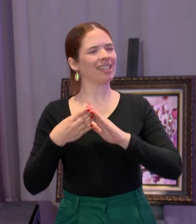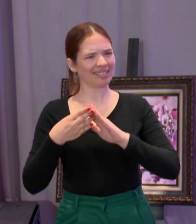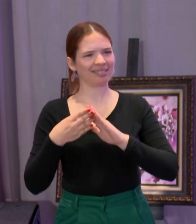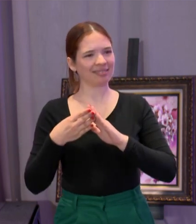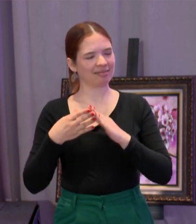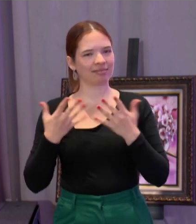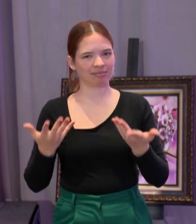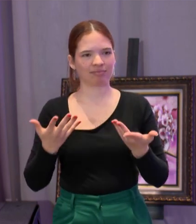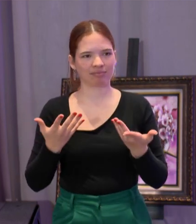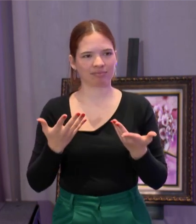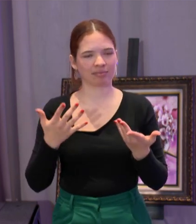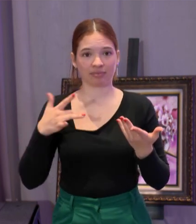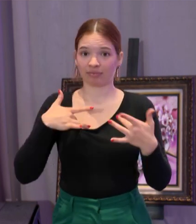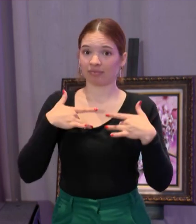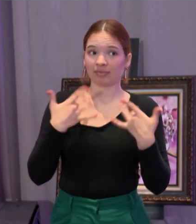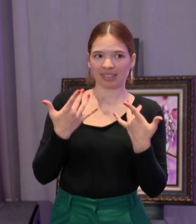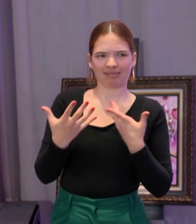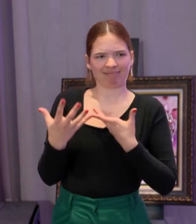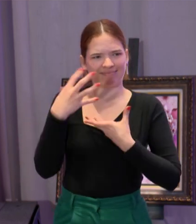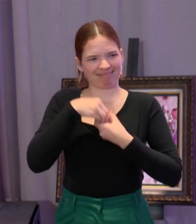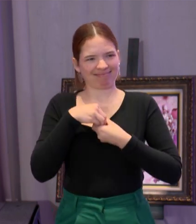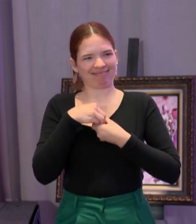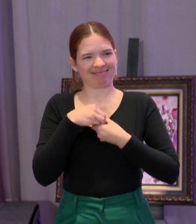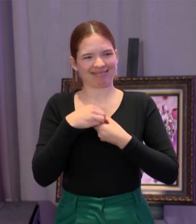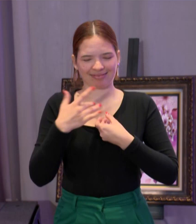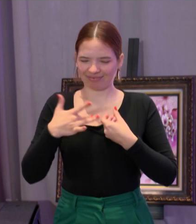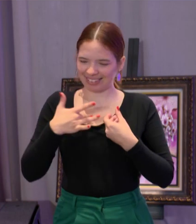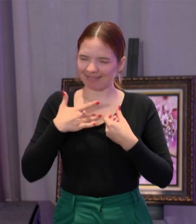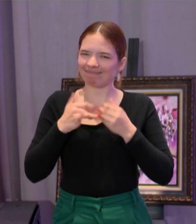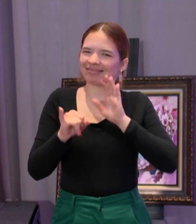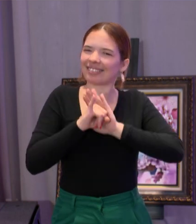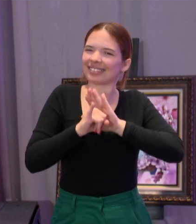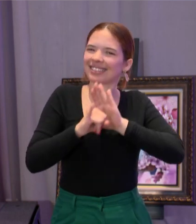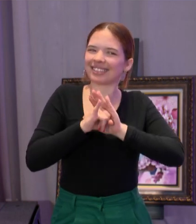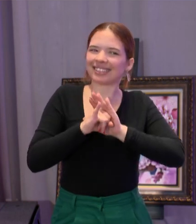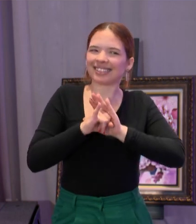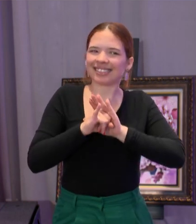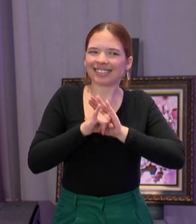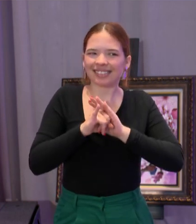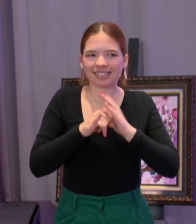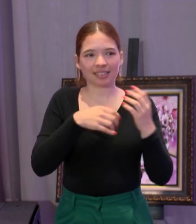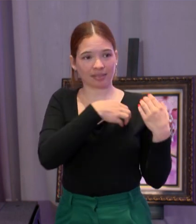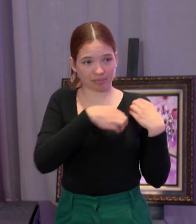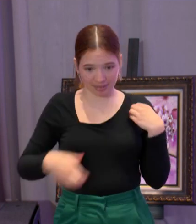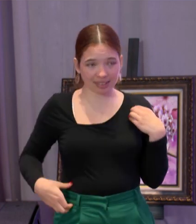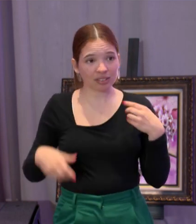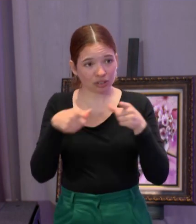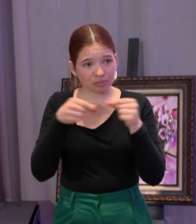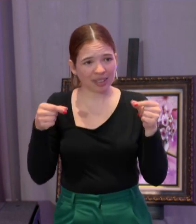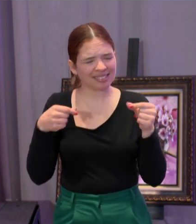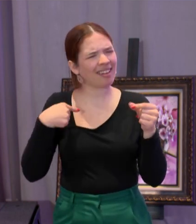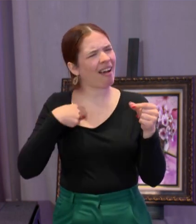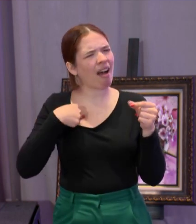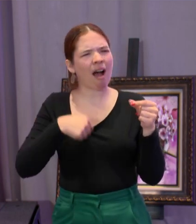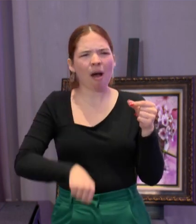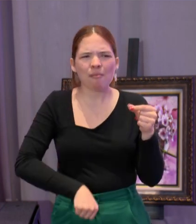ALL PEOPLE IN WASHINGTON WHO HAVE EMBRACED THIS EVENT AS A PART OF THEIR OWN IDENTITY. THE EMBASSY OF JAPAN IS PROUD TO BE AN ACTIVE MEMBER OF THIS